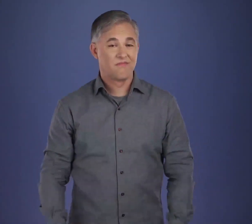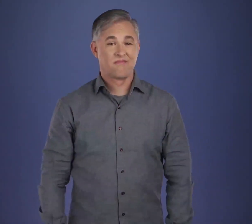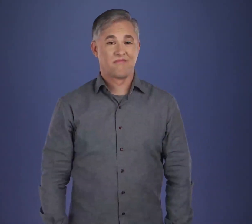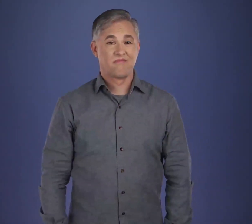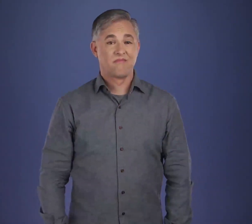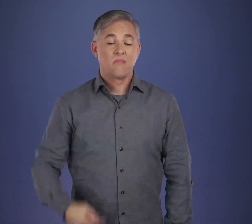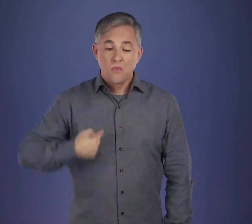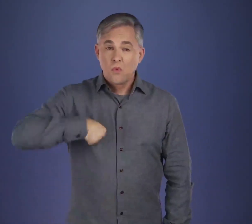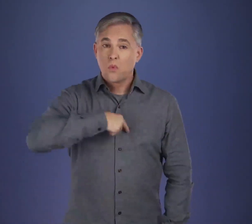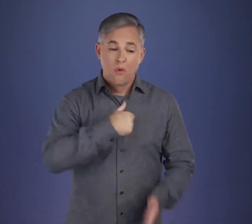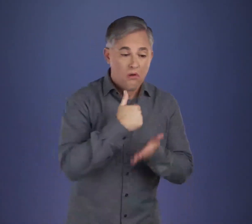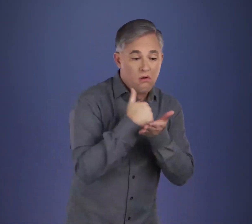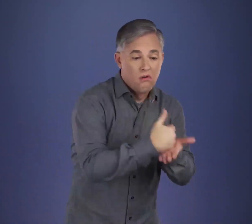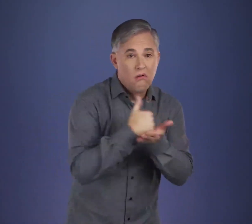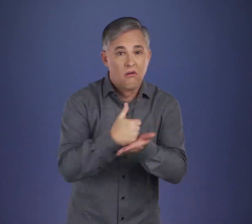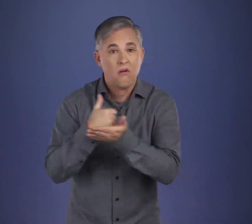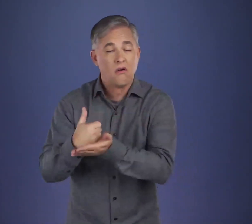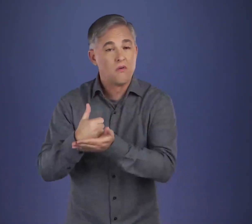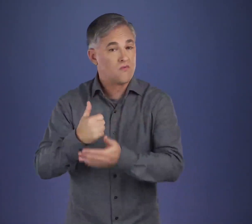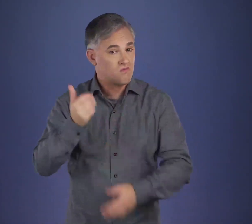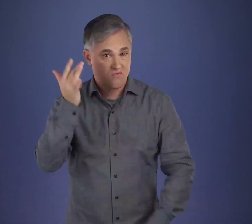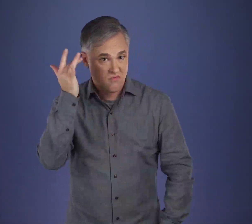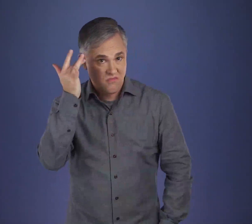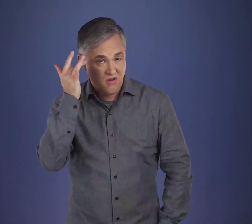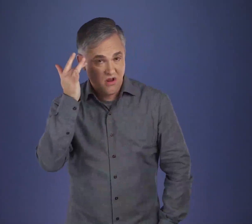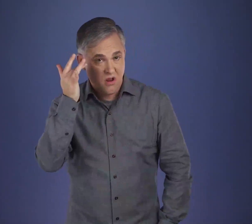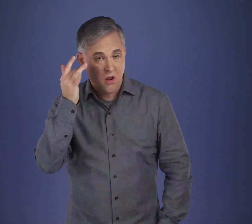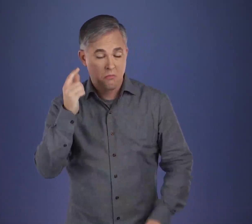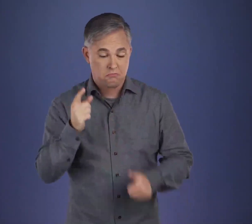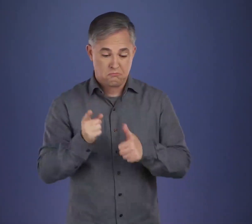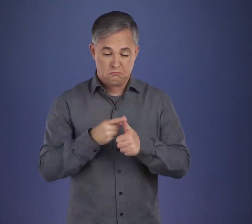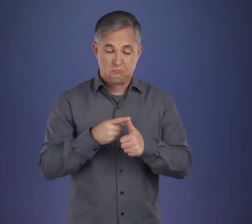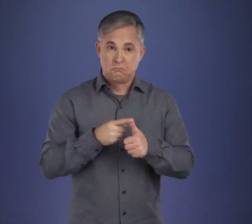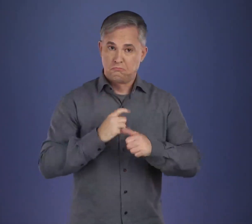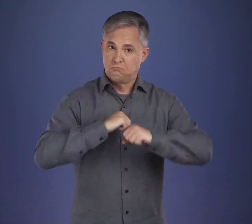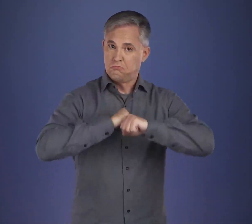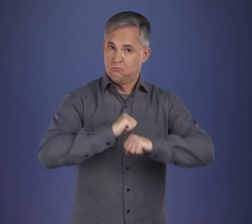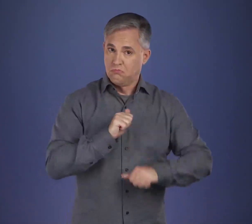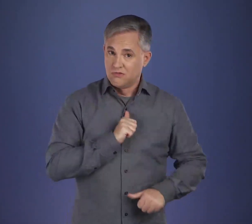and love, it is not strange that our Society has concluded